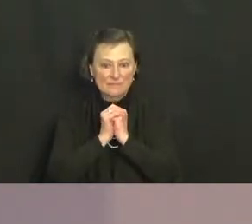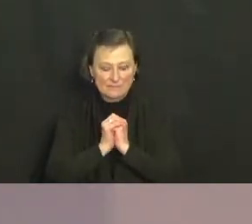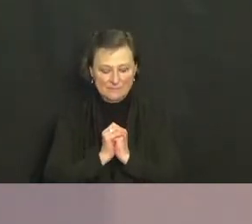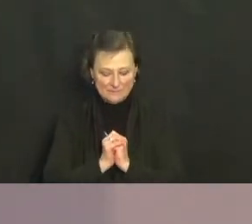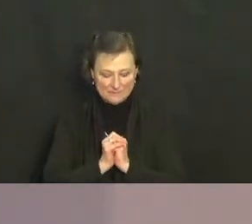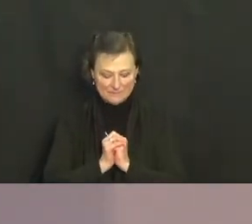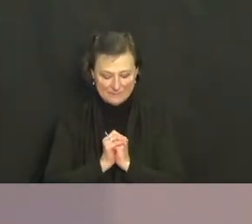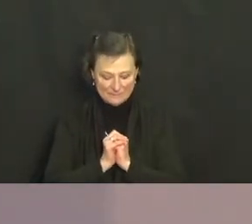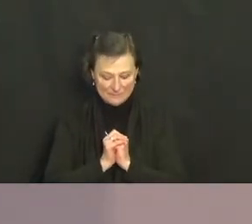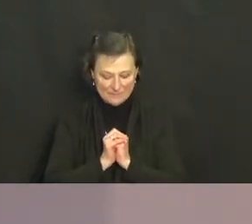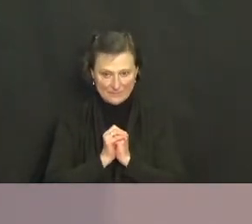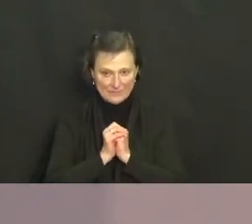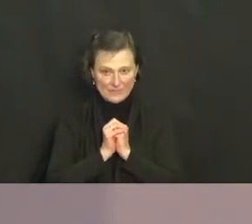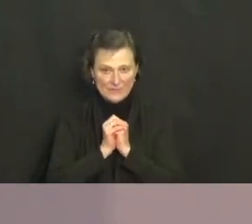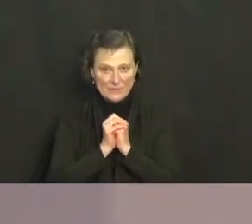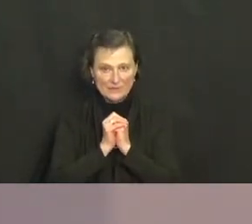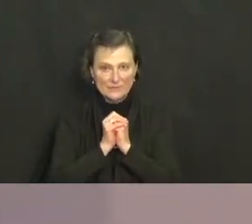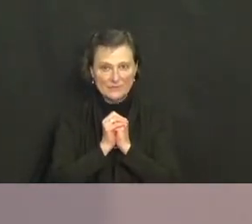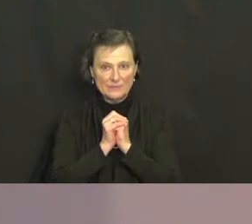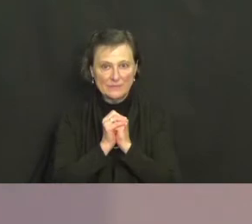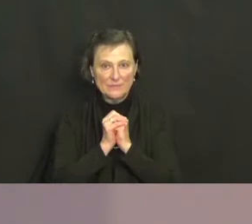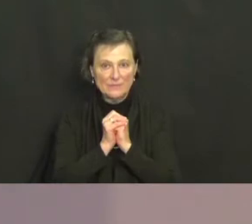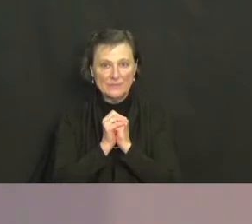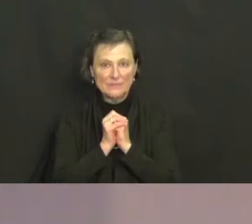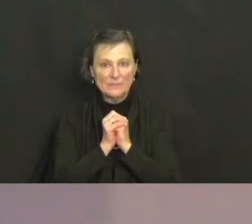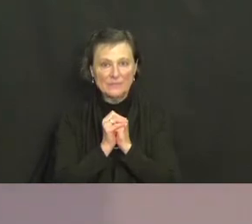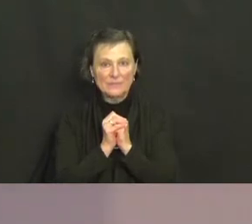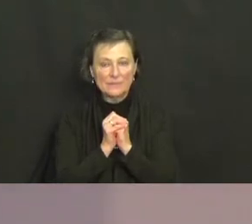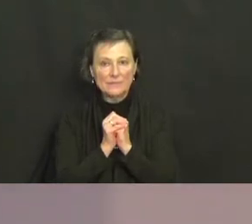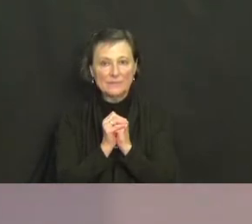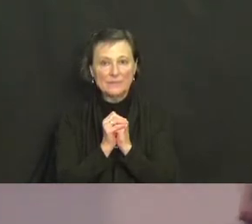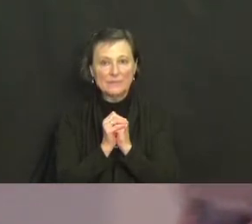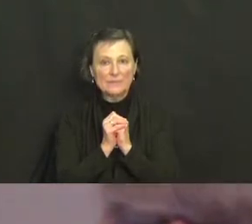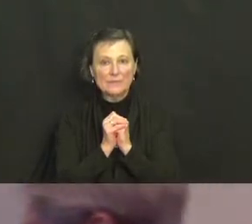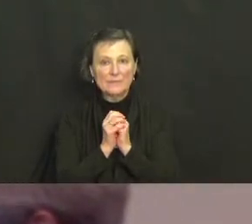Amen.